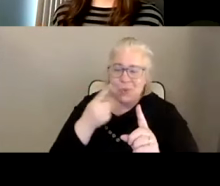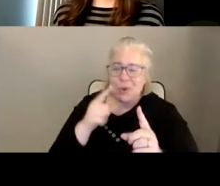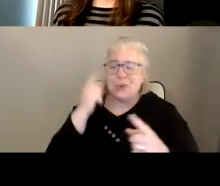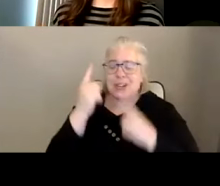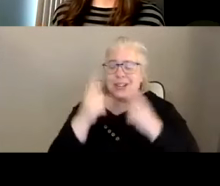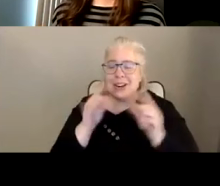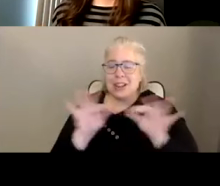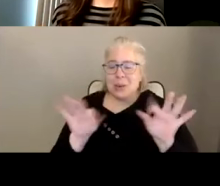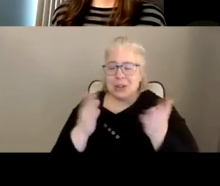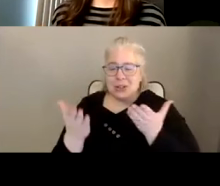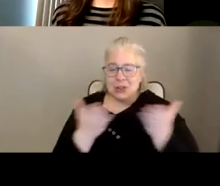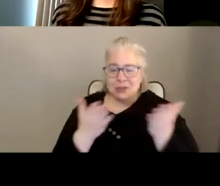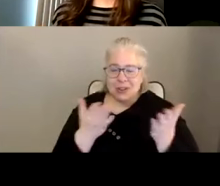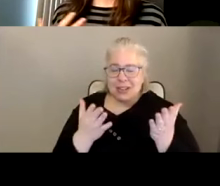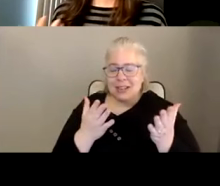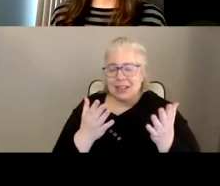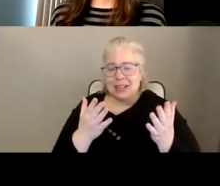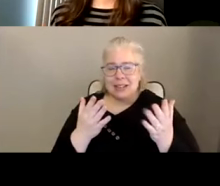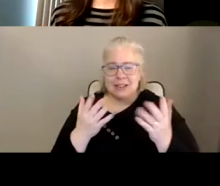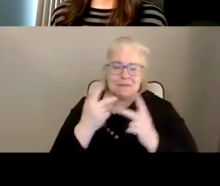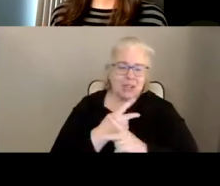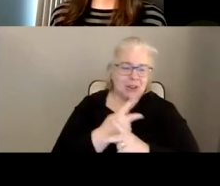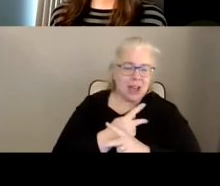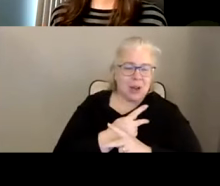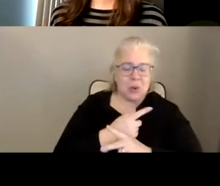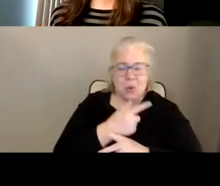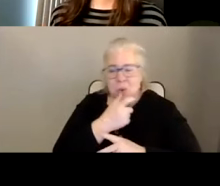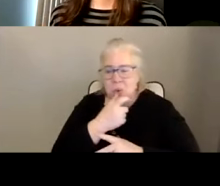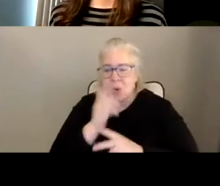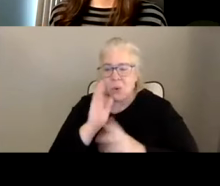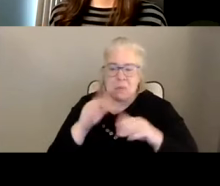and determining how and who you're going to work with here.